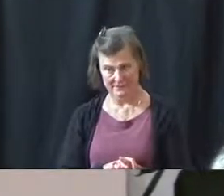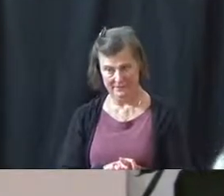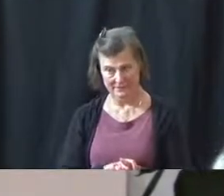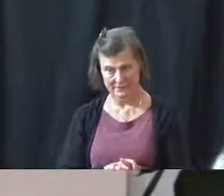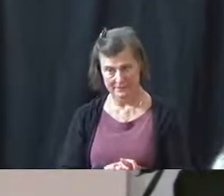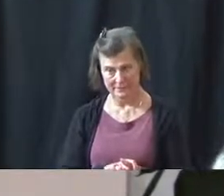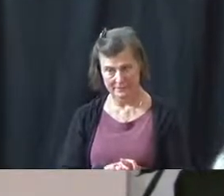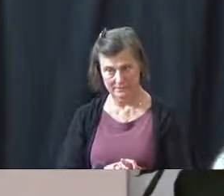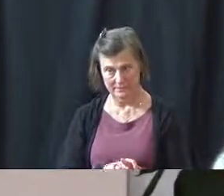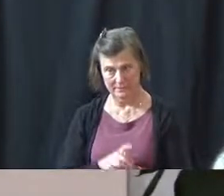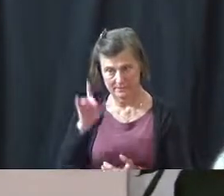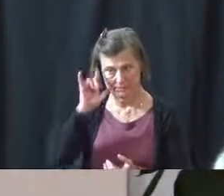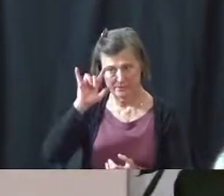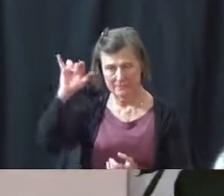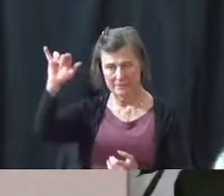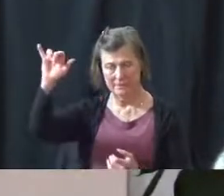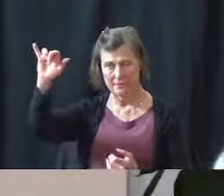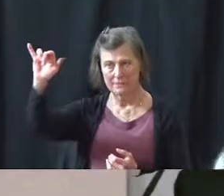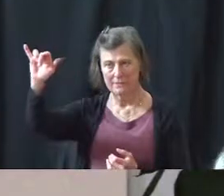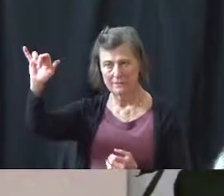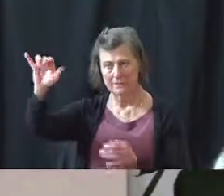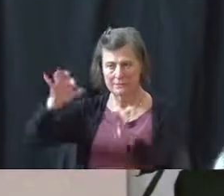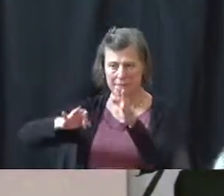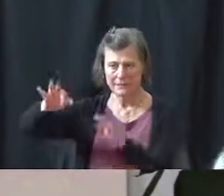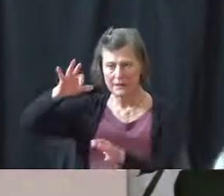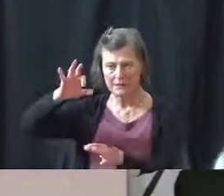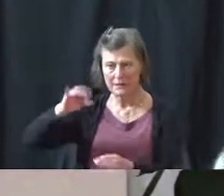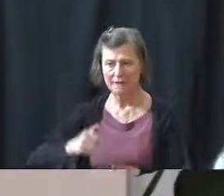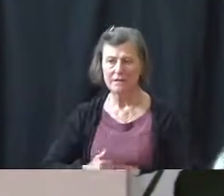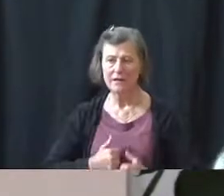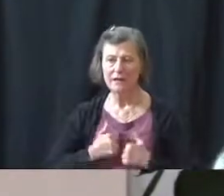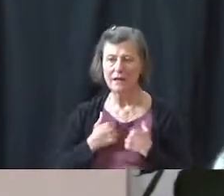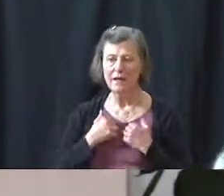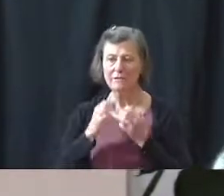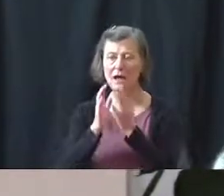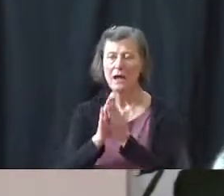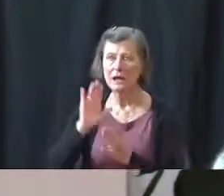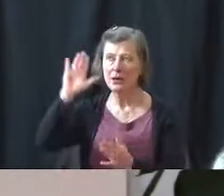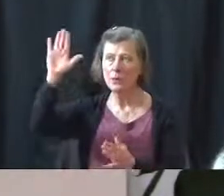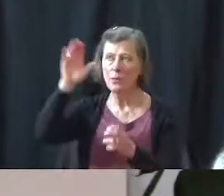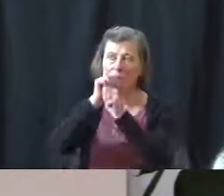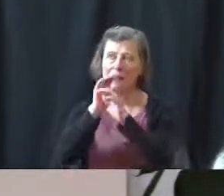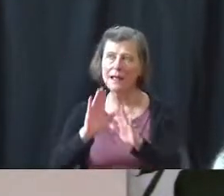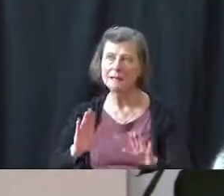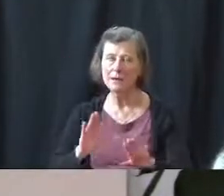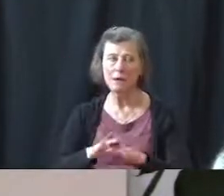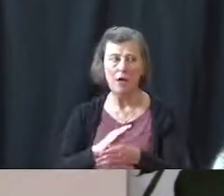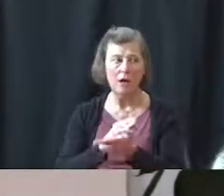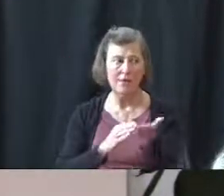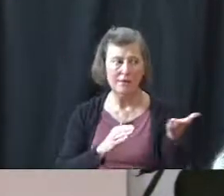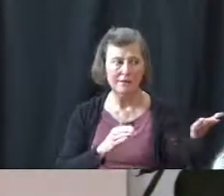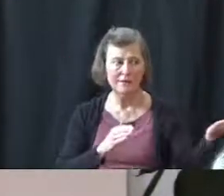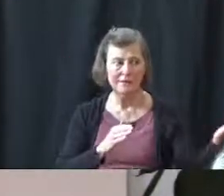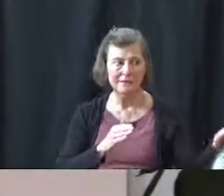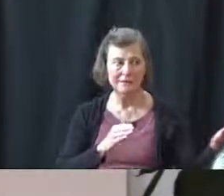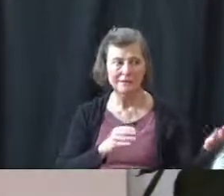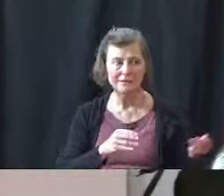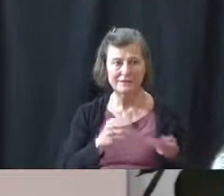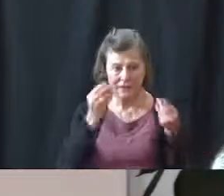Infinite spirit of life, we ask thy blessings on these, thy messengers of fellowship and